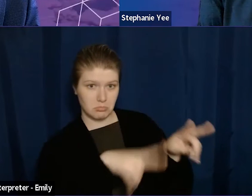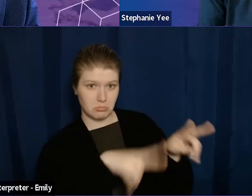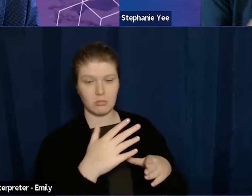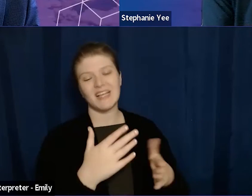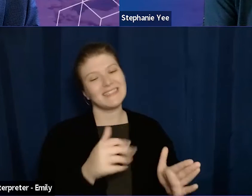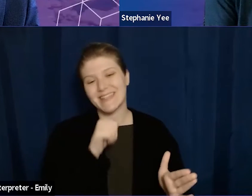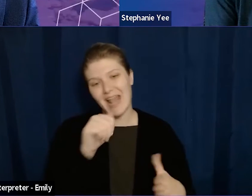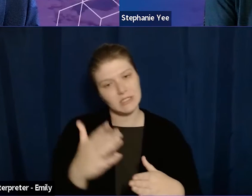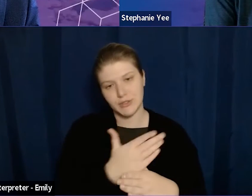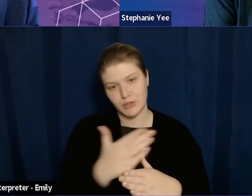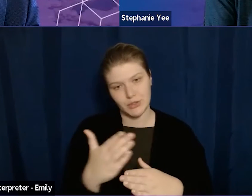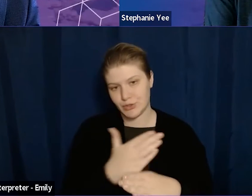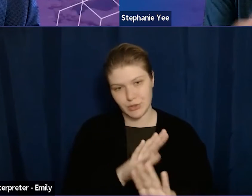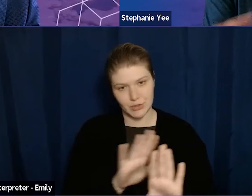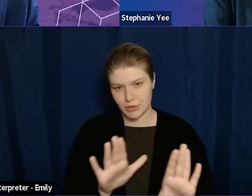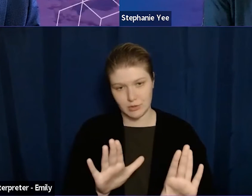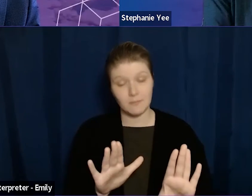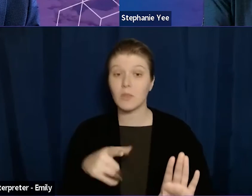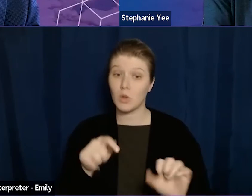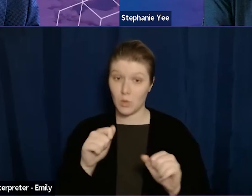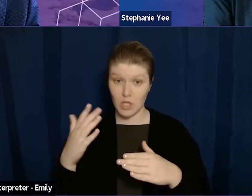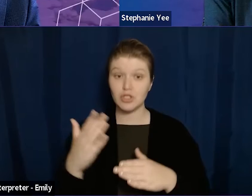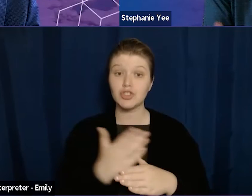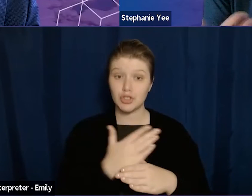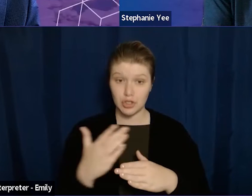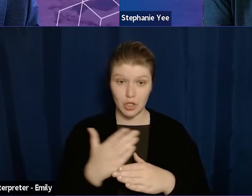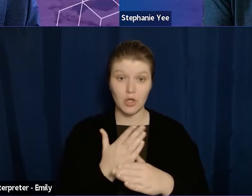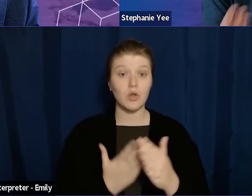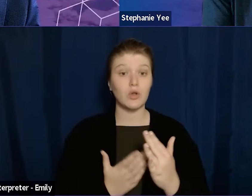So you can share to the AOR people, the group.